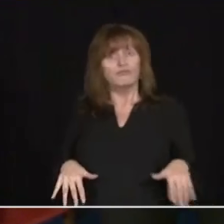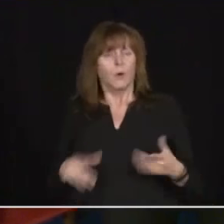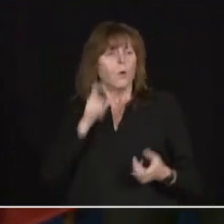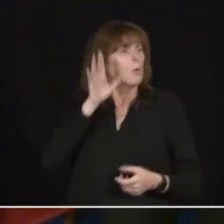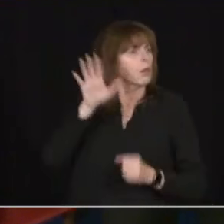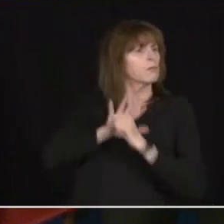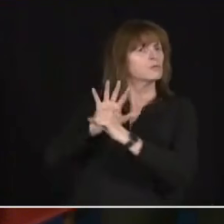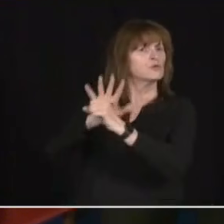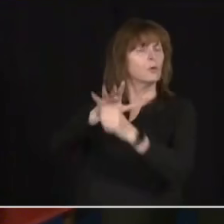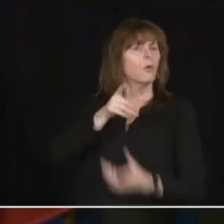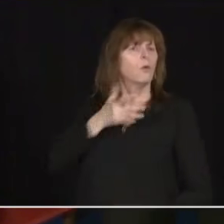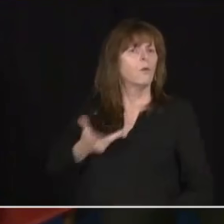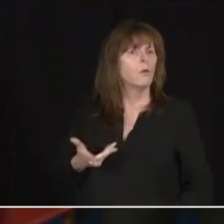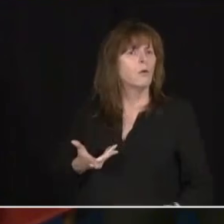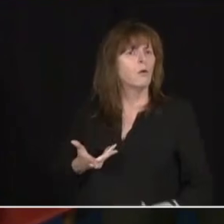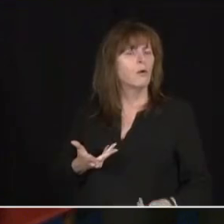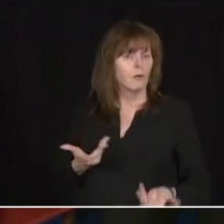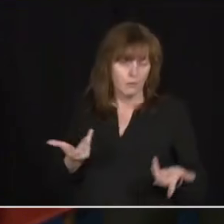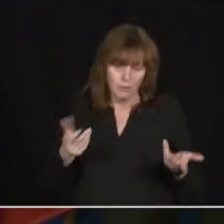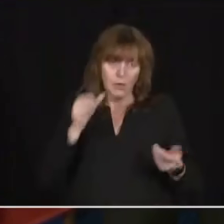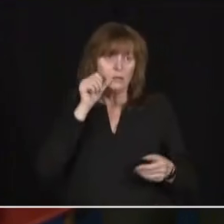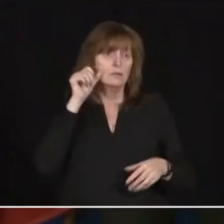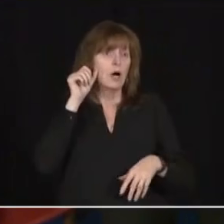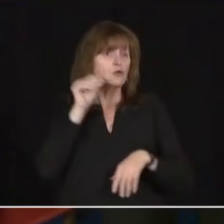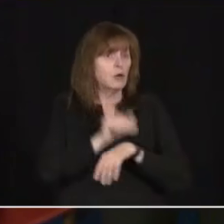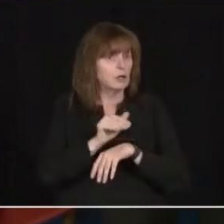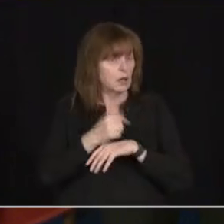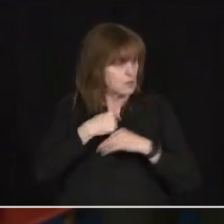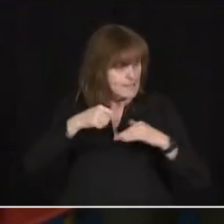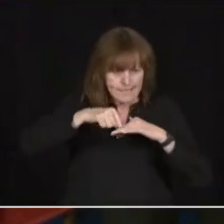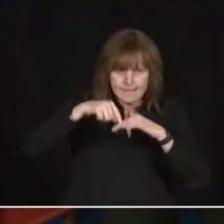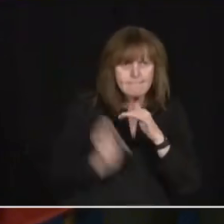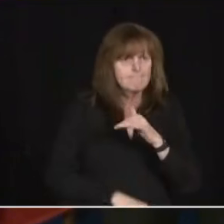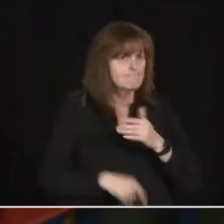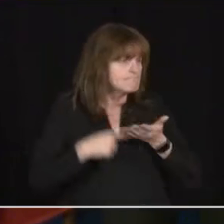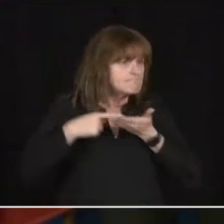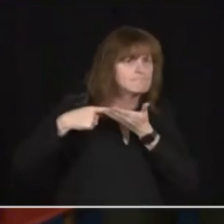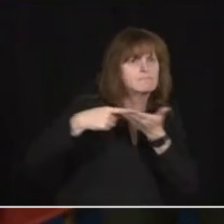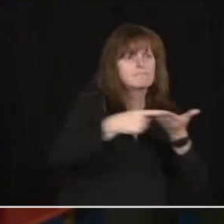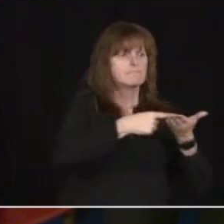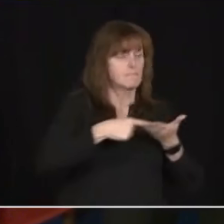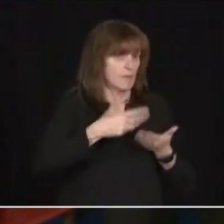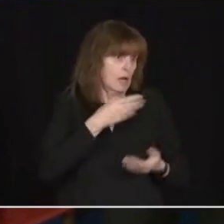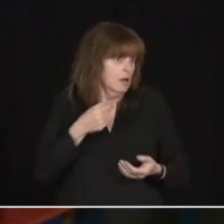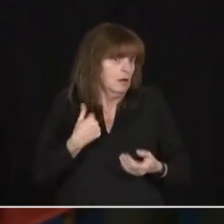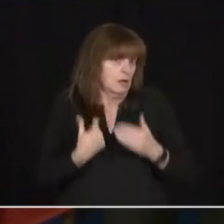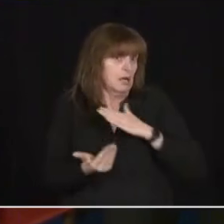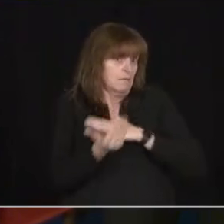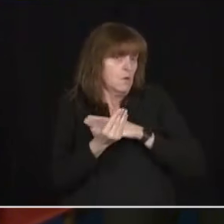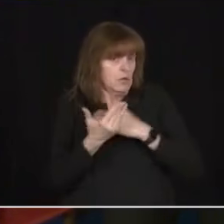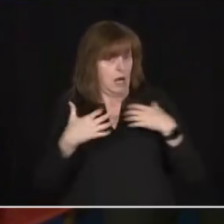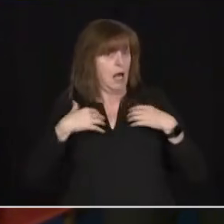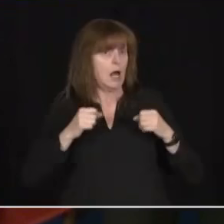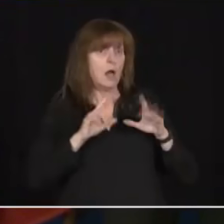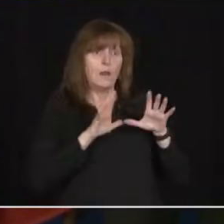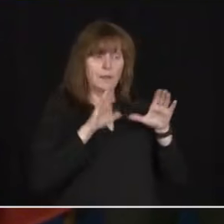To be very fair, we had an in-depth conversation last night and this morning with our health team and our minister -